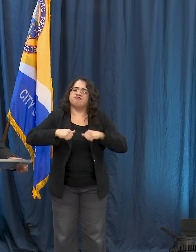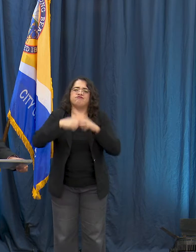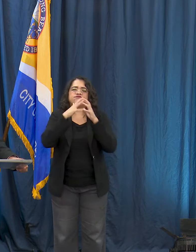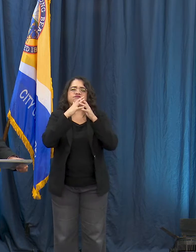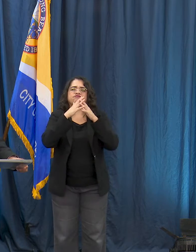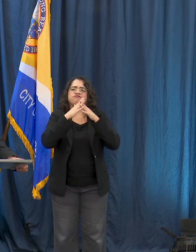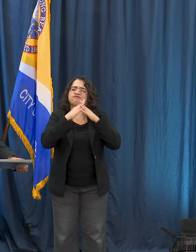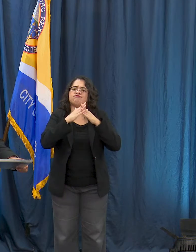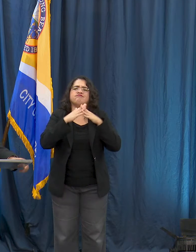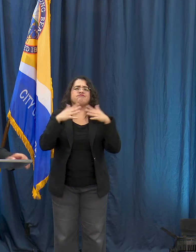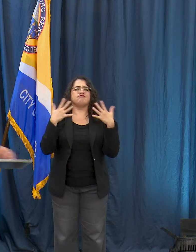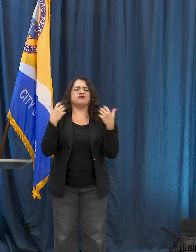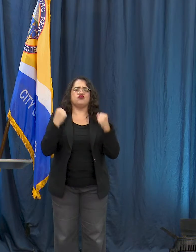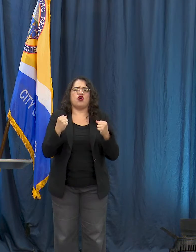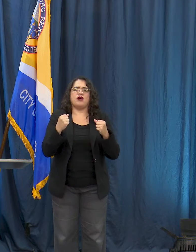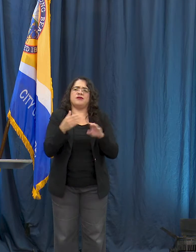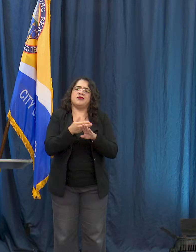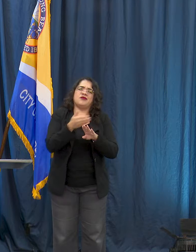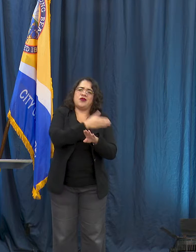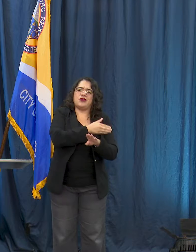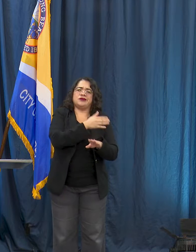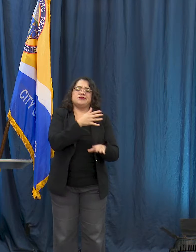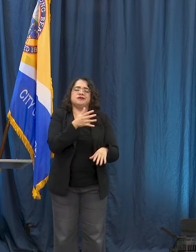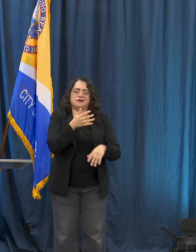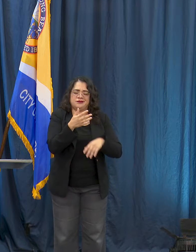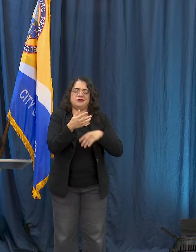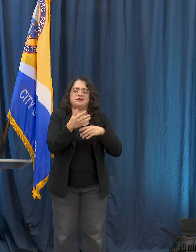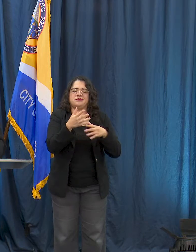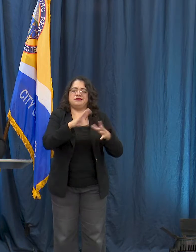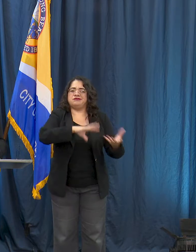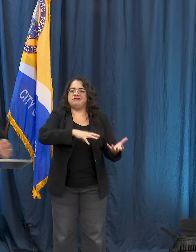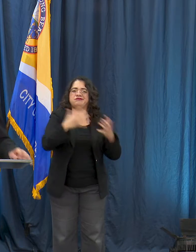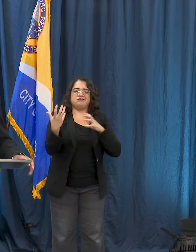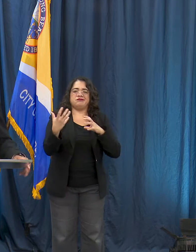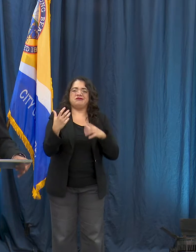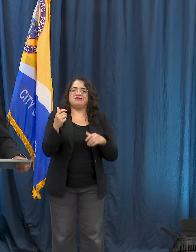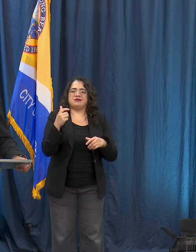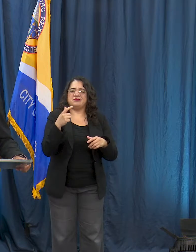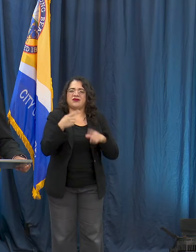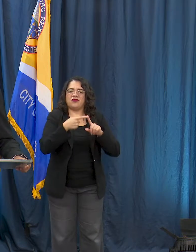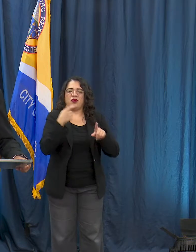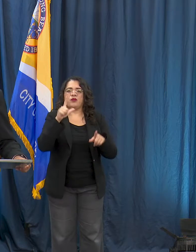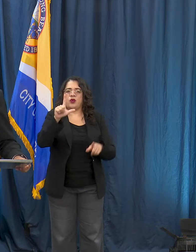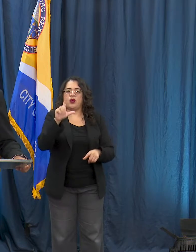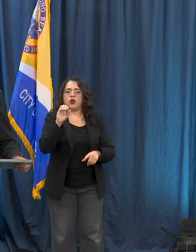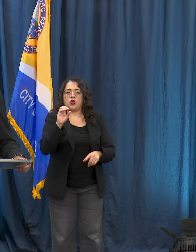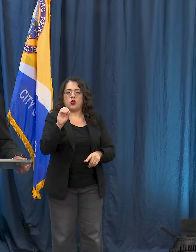started. And so, how are we going to do this? I'm already working with members of the Long Beach city council,